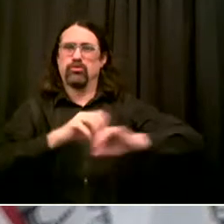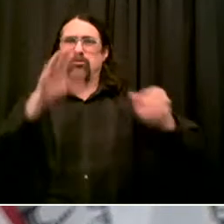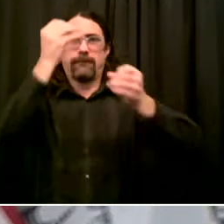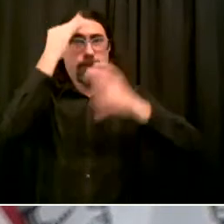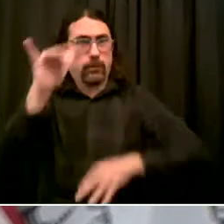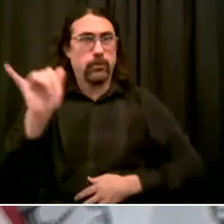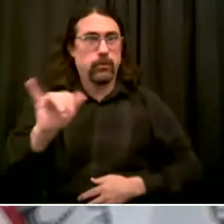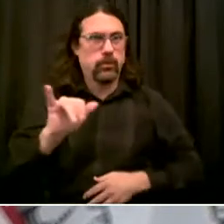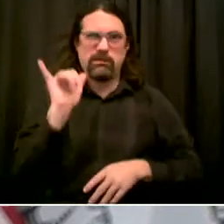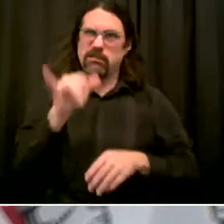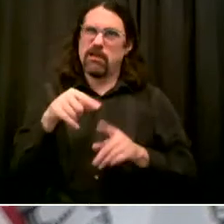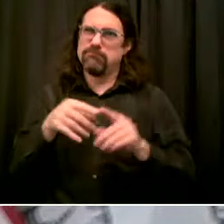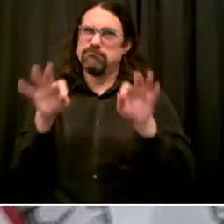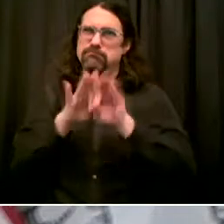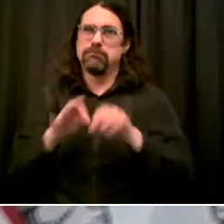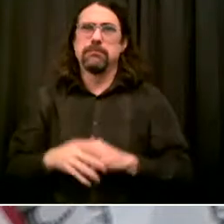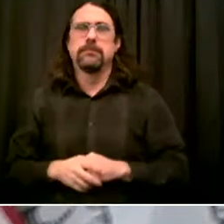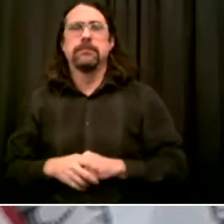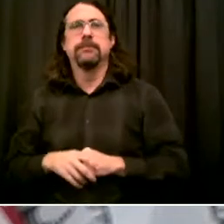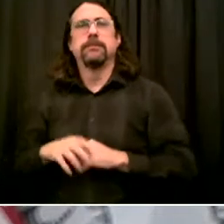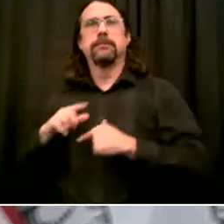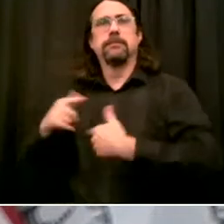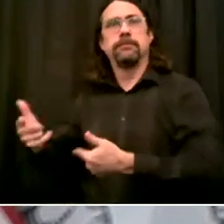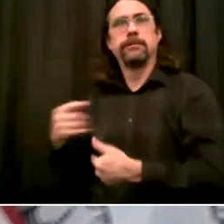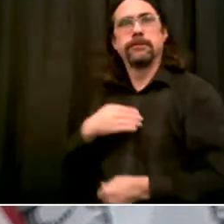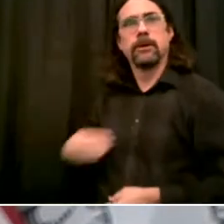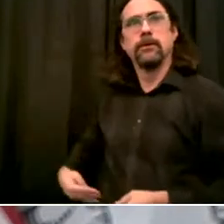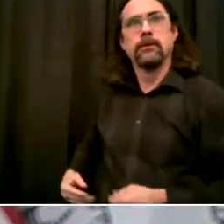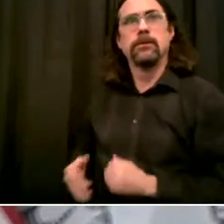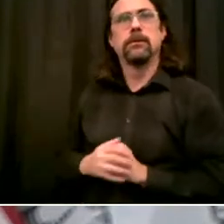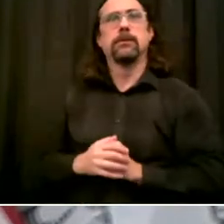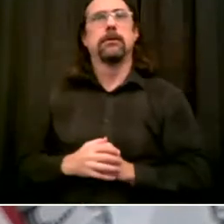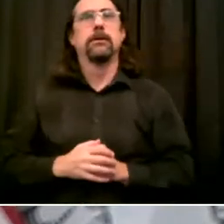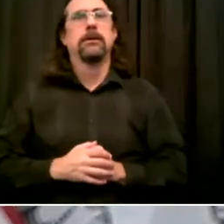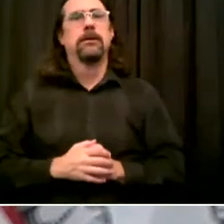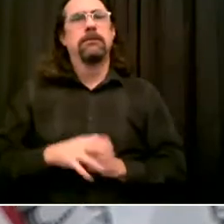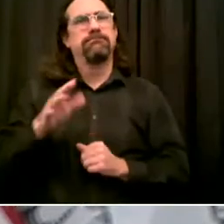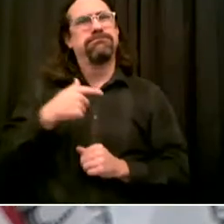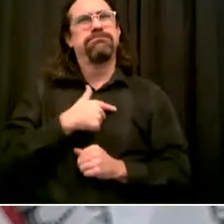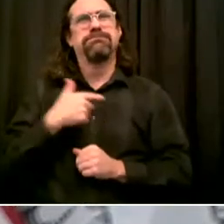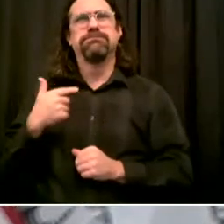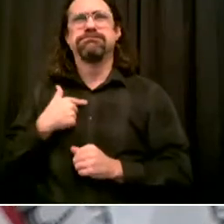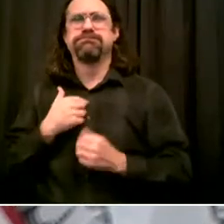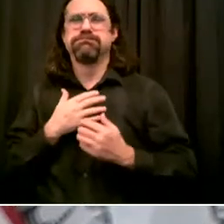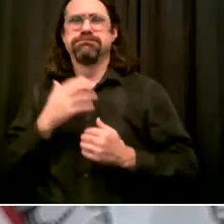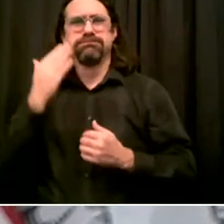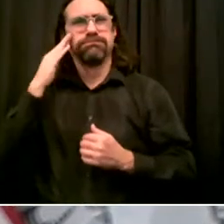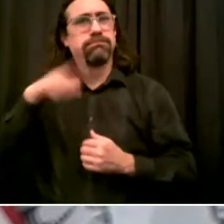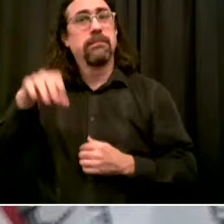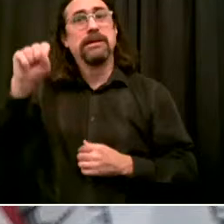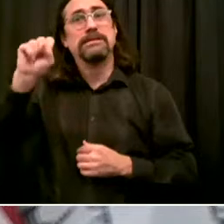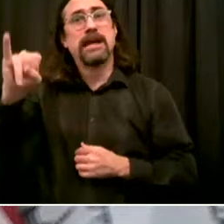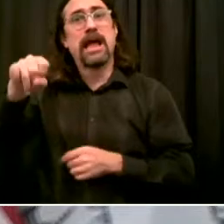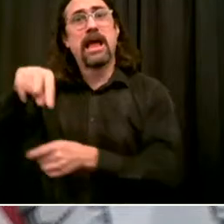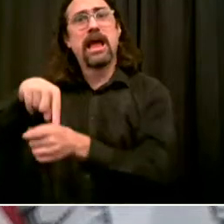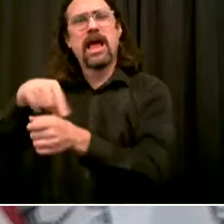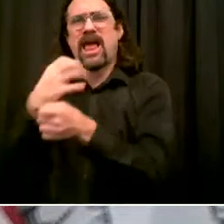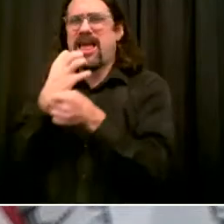COCOMMUNUNTIY AND THEY ARE DEEP ENGAGED IN COMMMUNITYTY. A BORO WHERE THERE IS TREMENDOUS LOVE